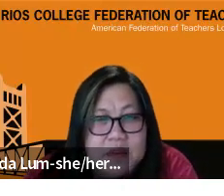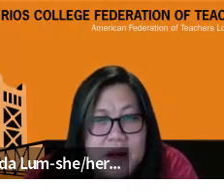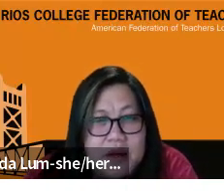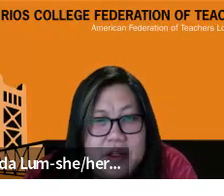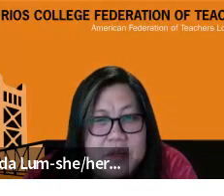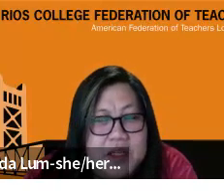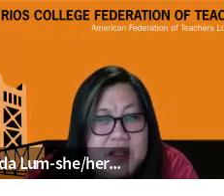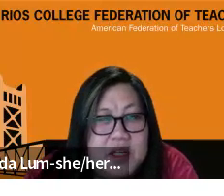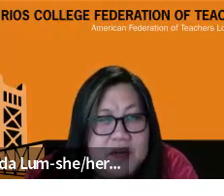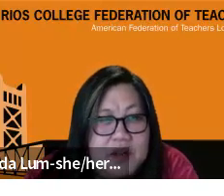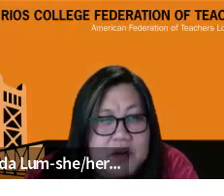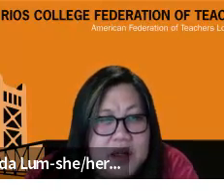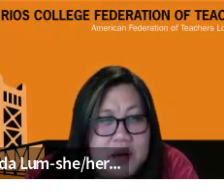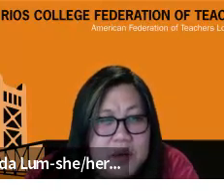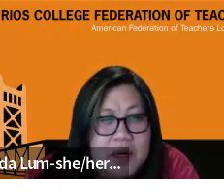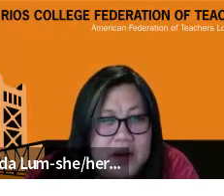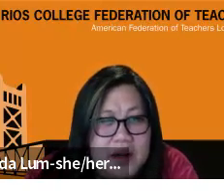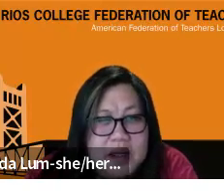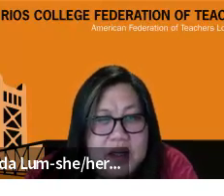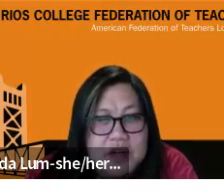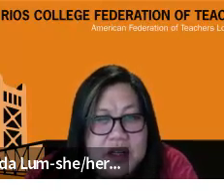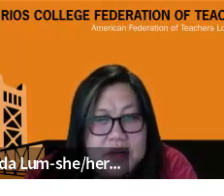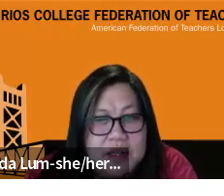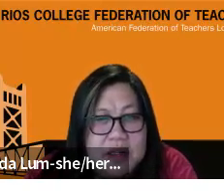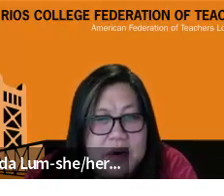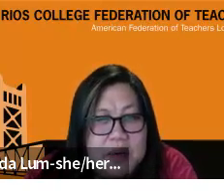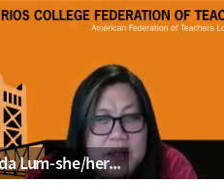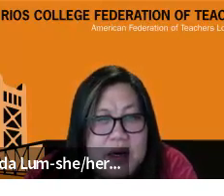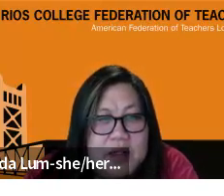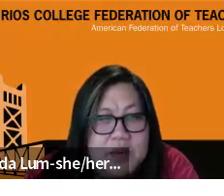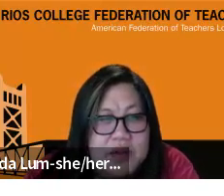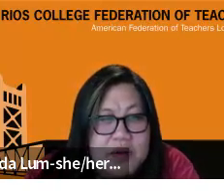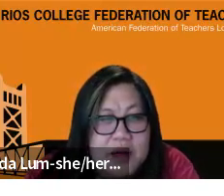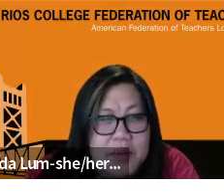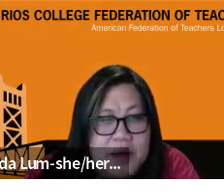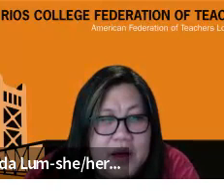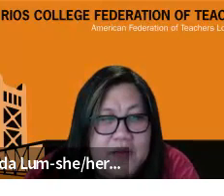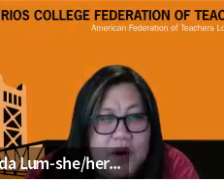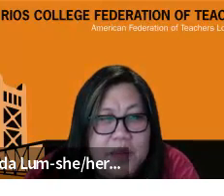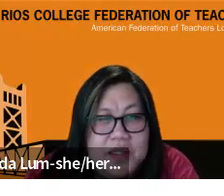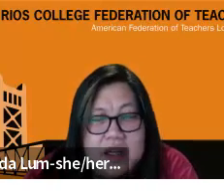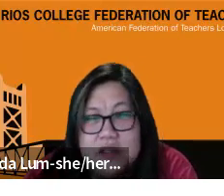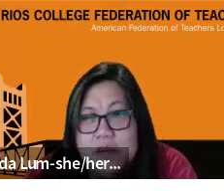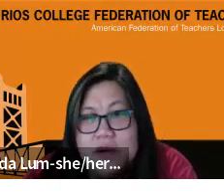First priority should be to achieve the degree they're working on and then instruction within the department. This will also help avoid potential burnouts.